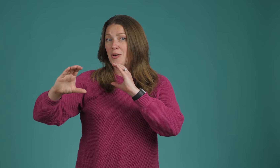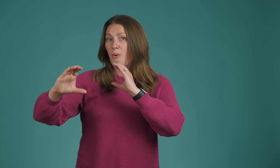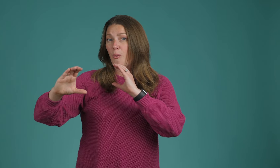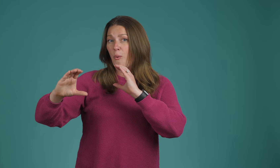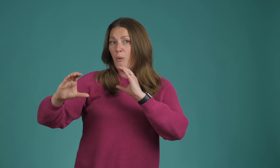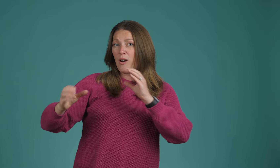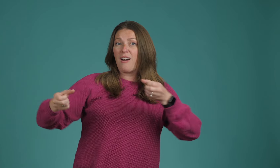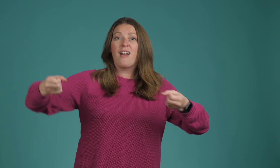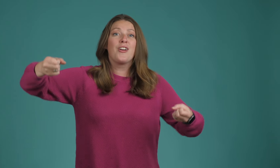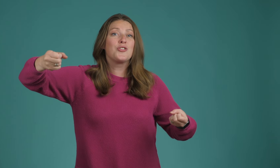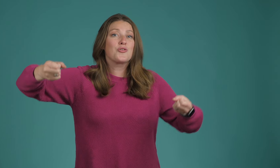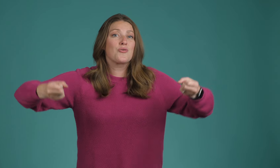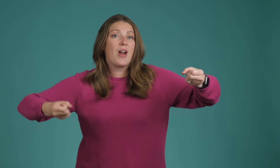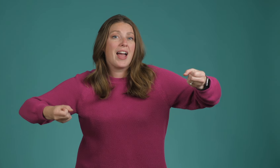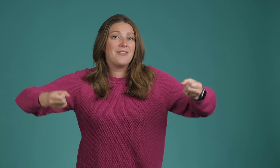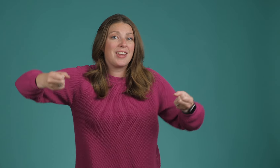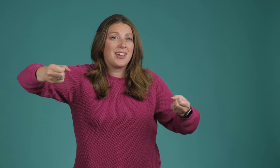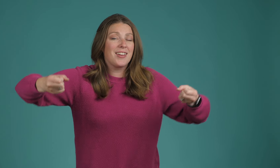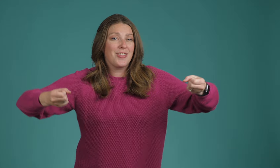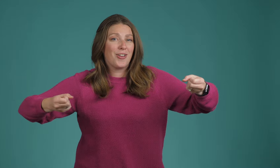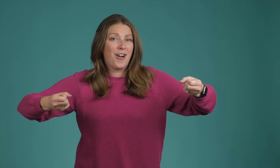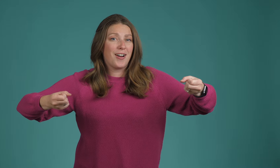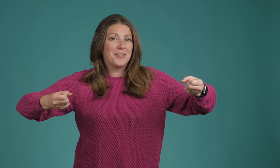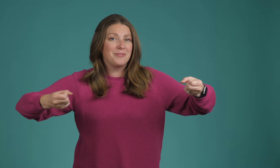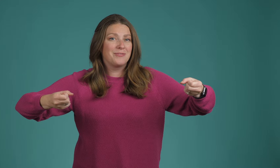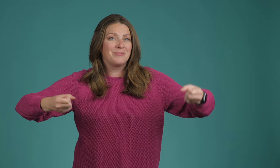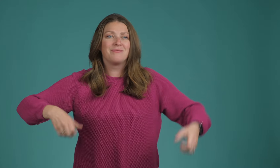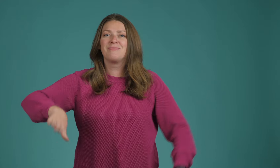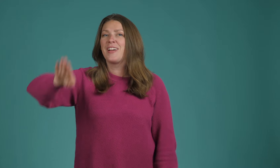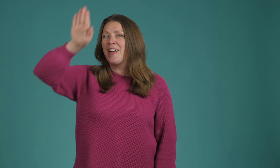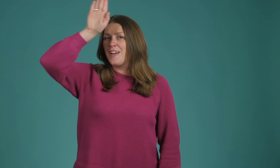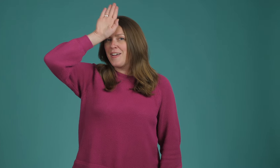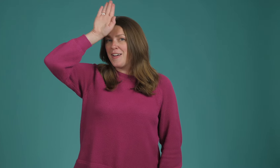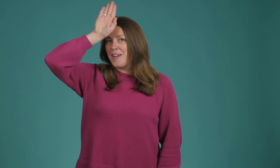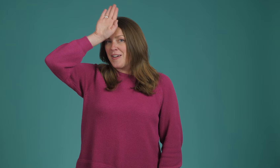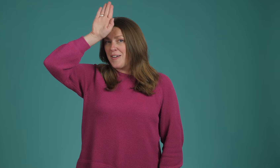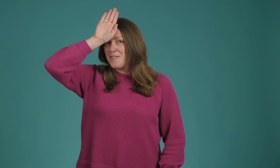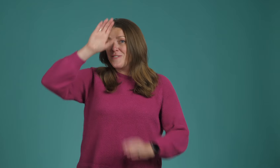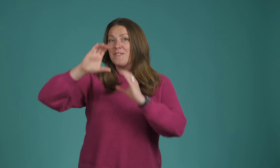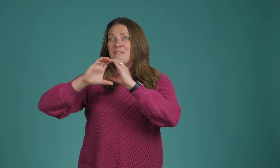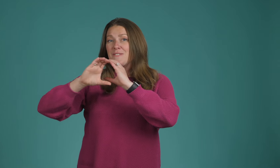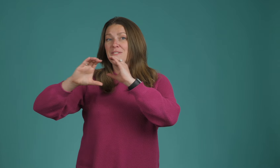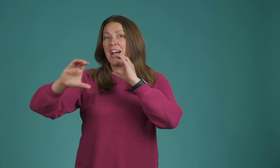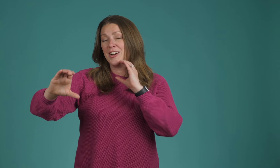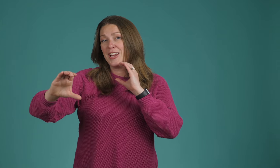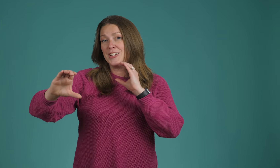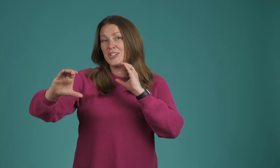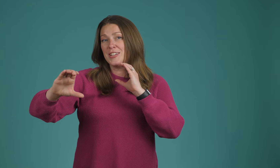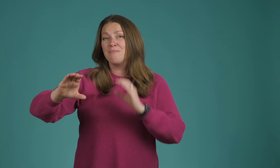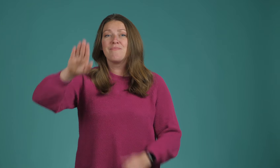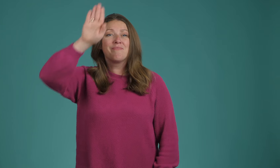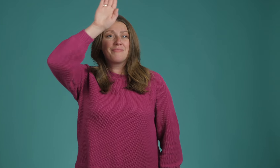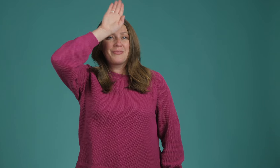or driving the car. Fire engine